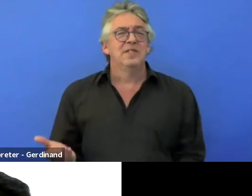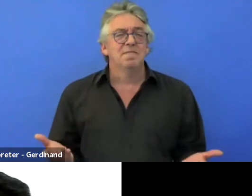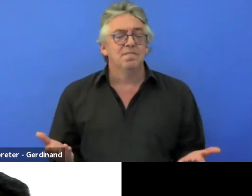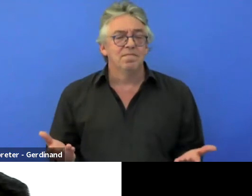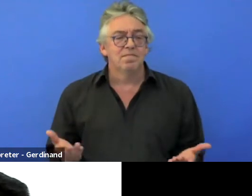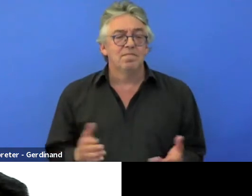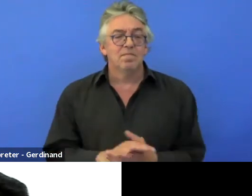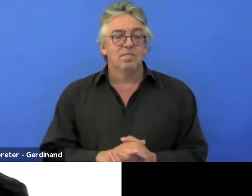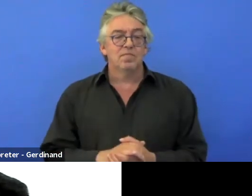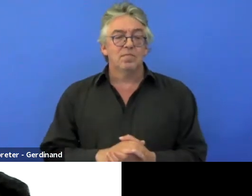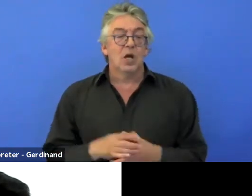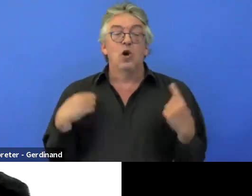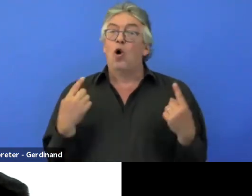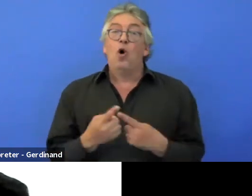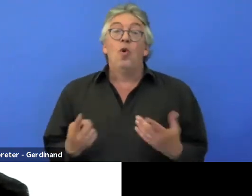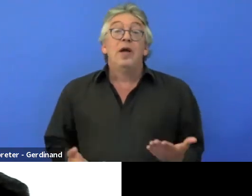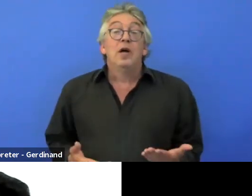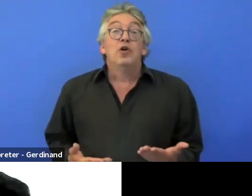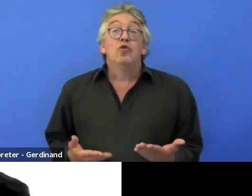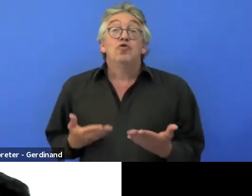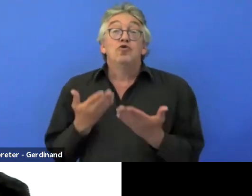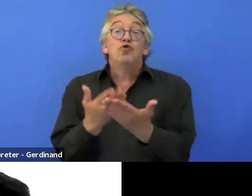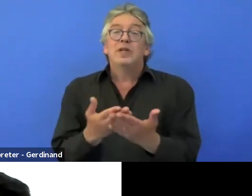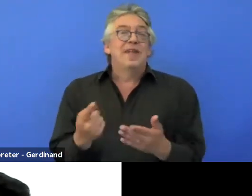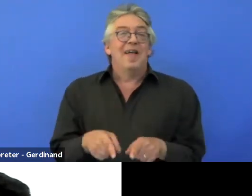We have suggested a different reference to standards.